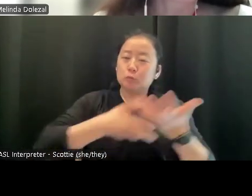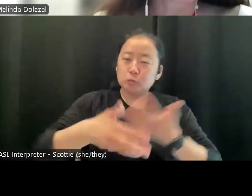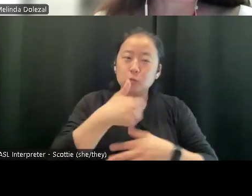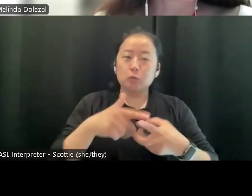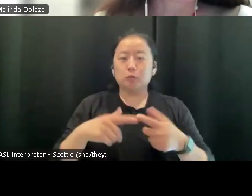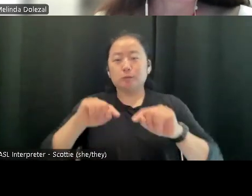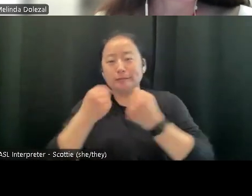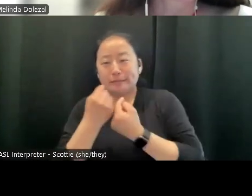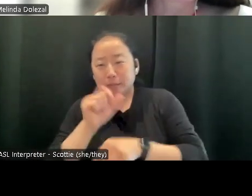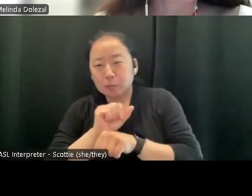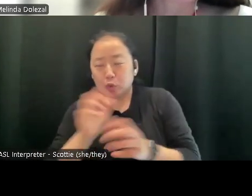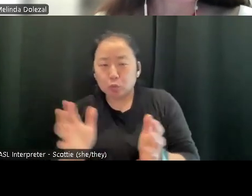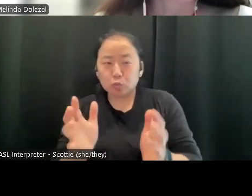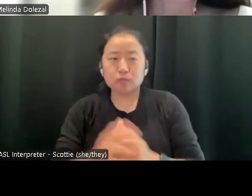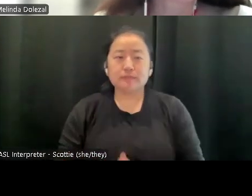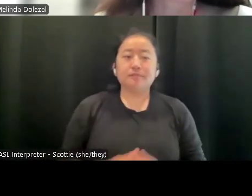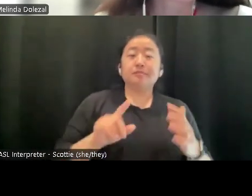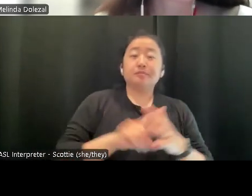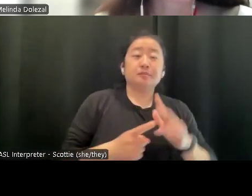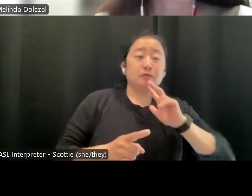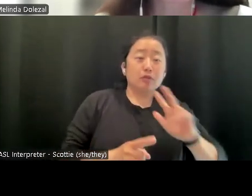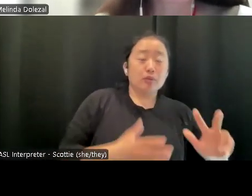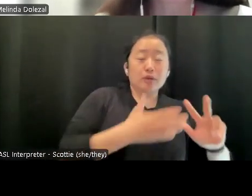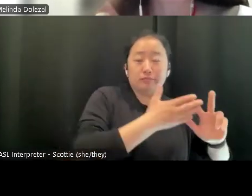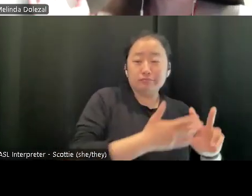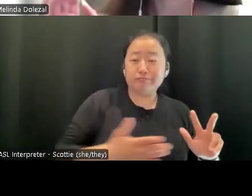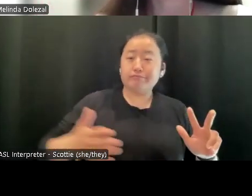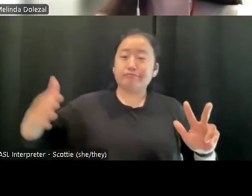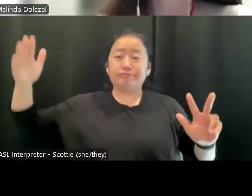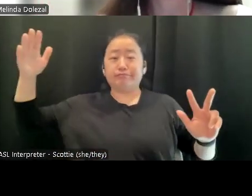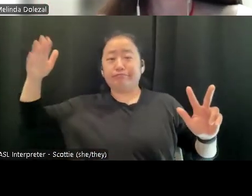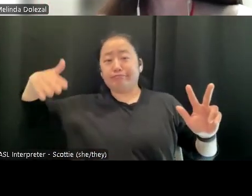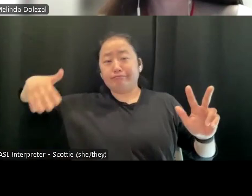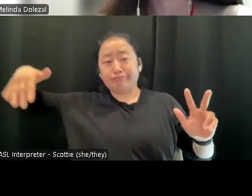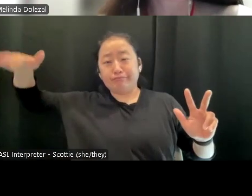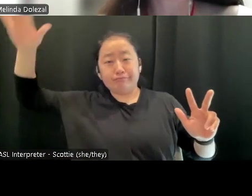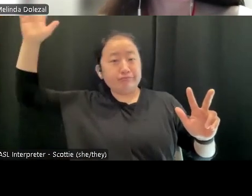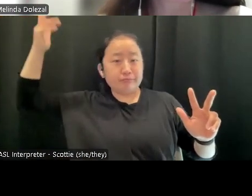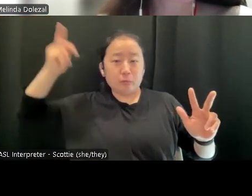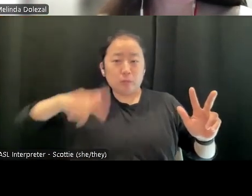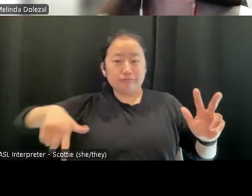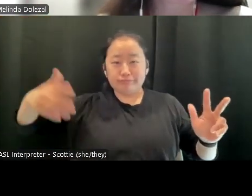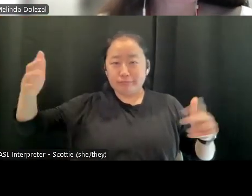People as young as 3 and as old and up as you can imagine as well as young adults with disabilities